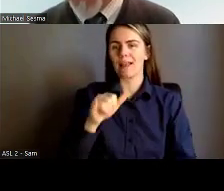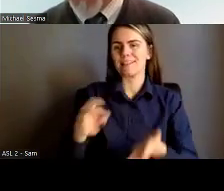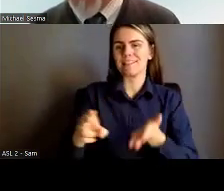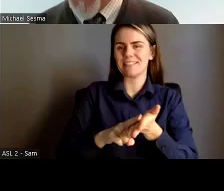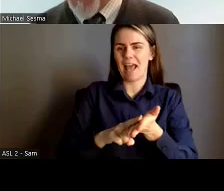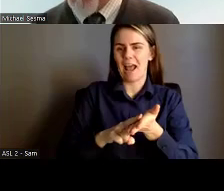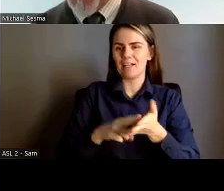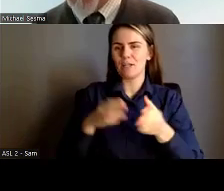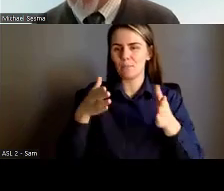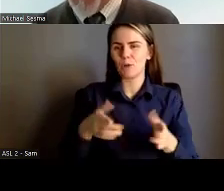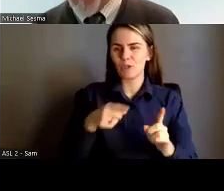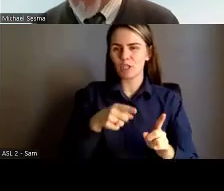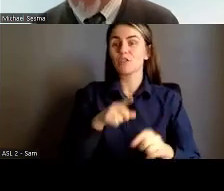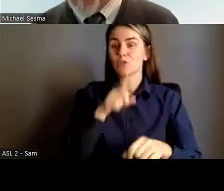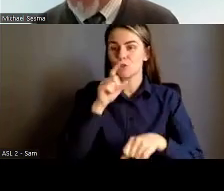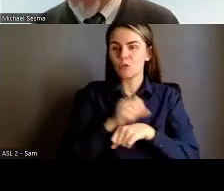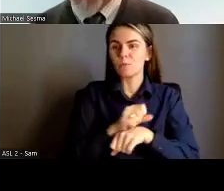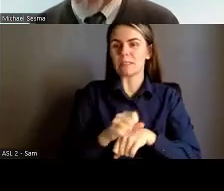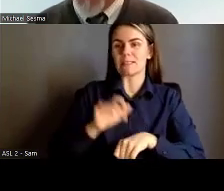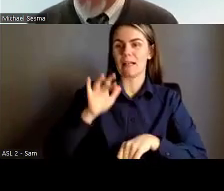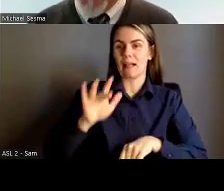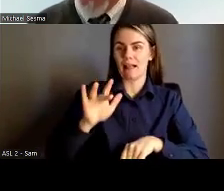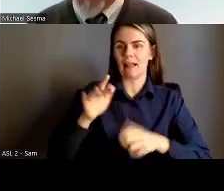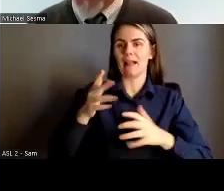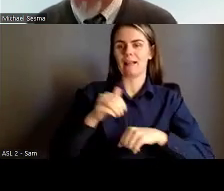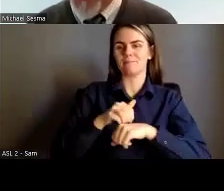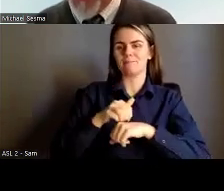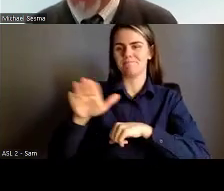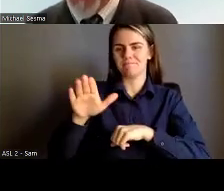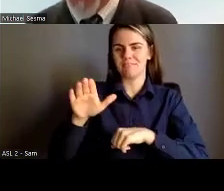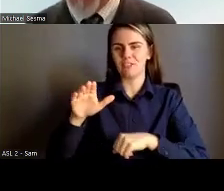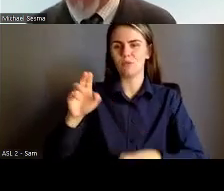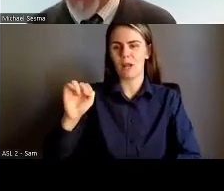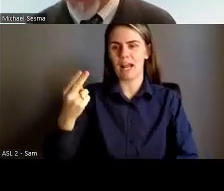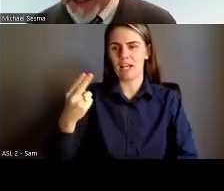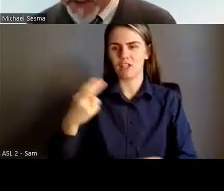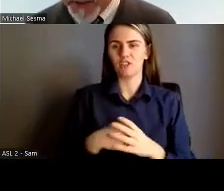to send your application to NIH. Then, there's you and your colleagues,